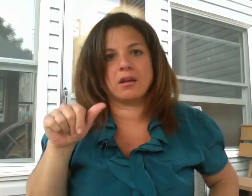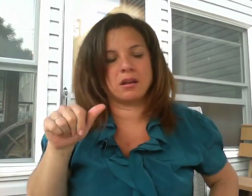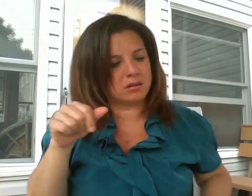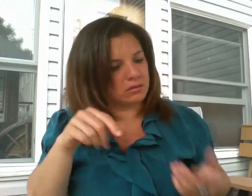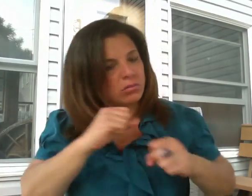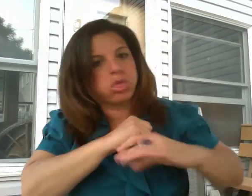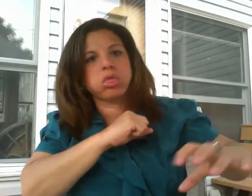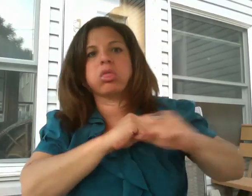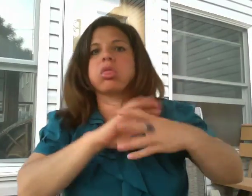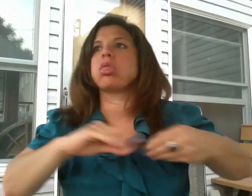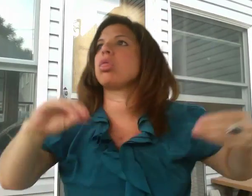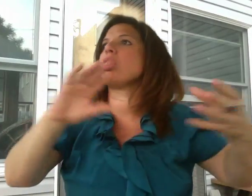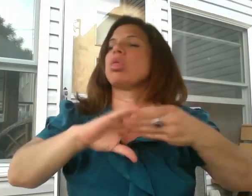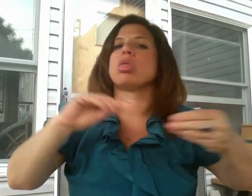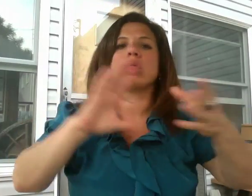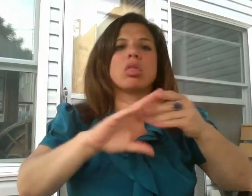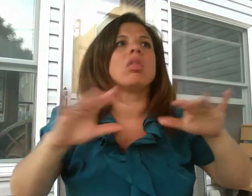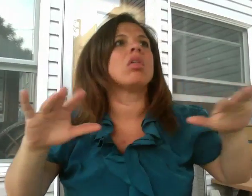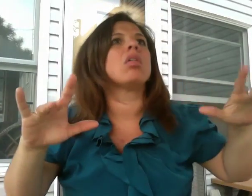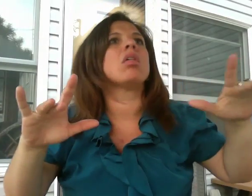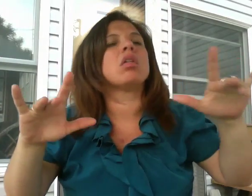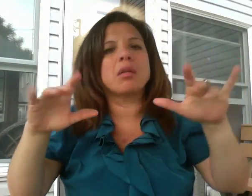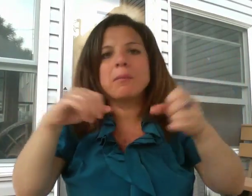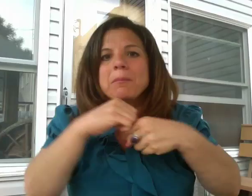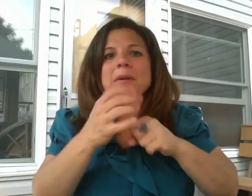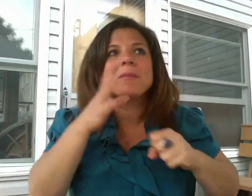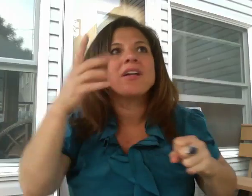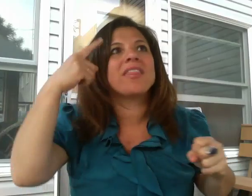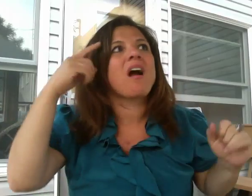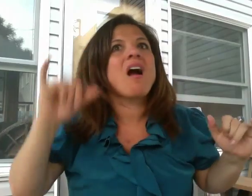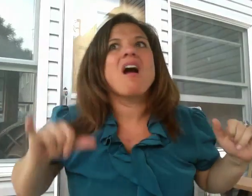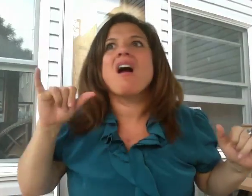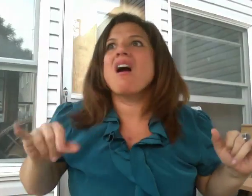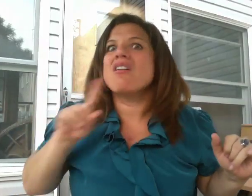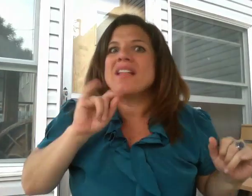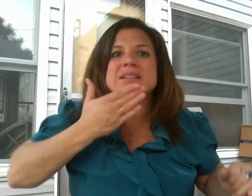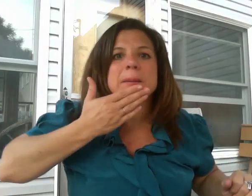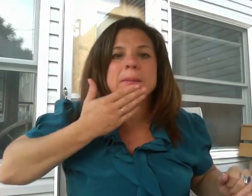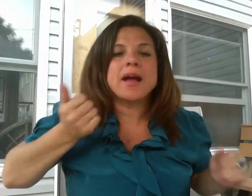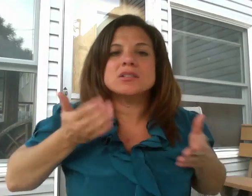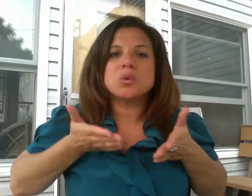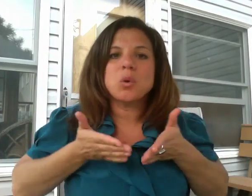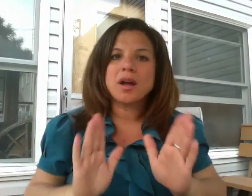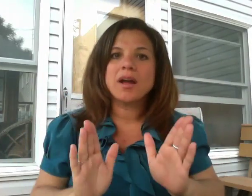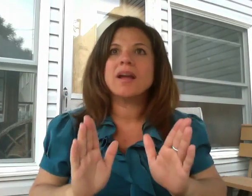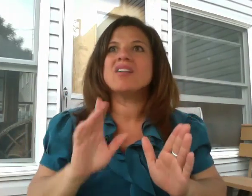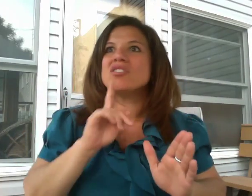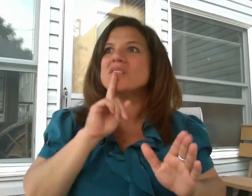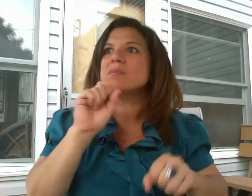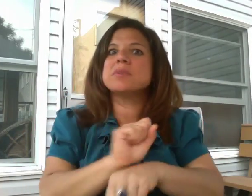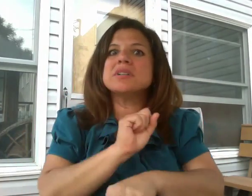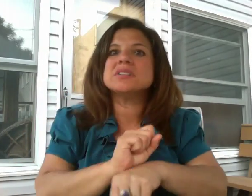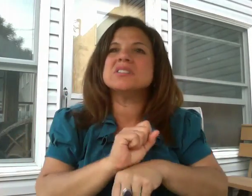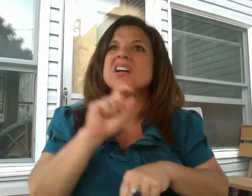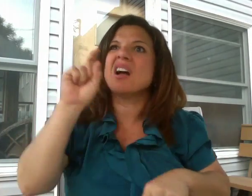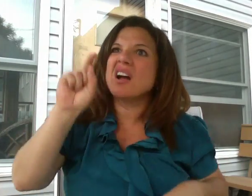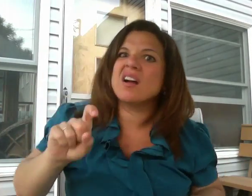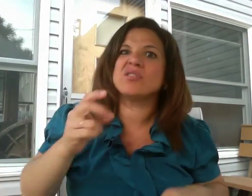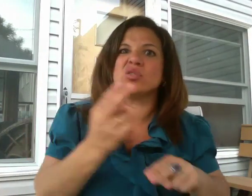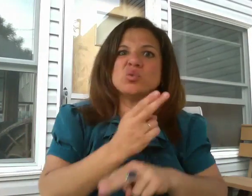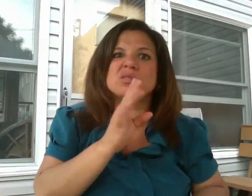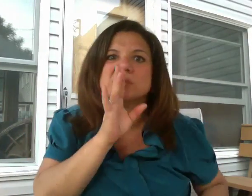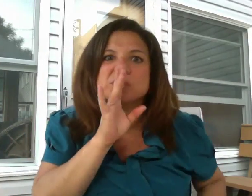It is a propaganda! Falsely advertising to make parents think it is the effective way that they have to have their Deaf children to use speech and